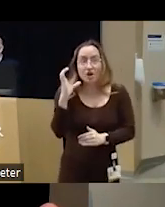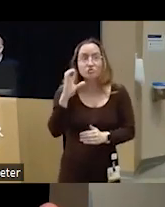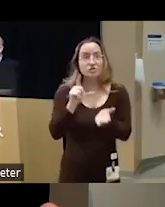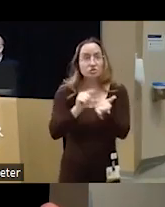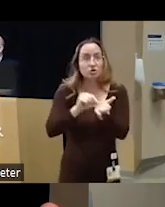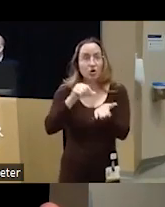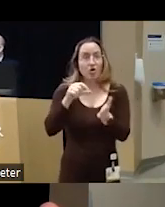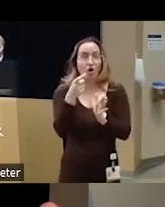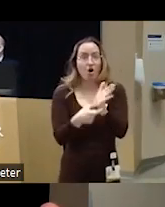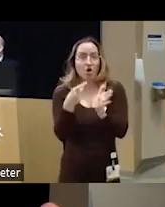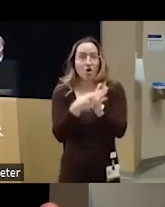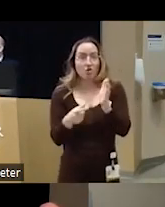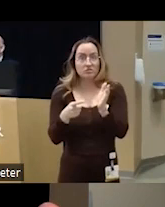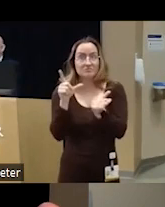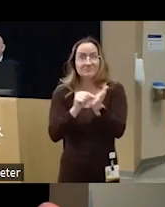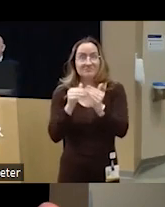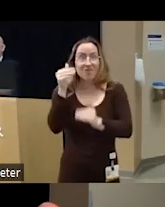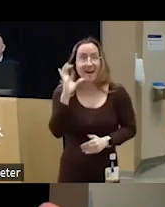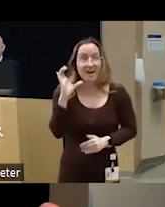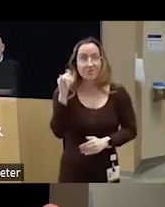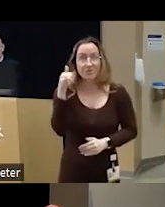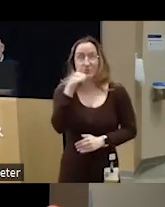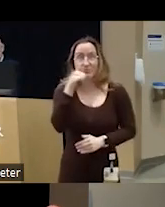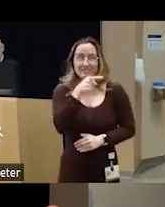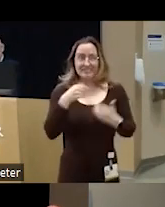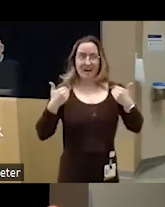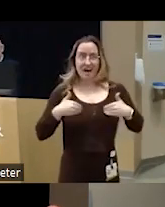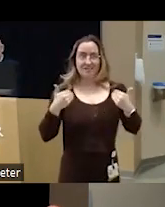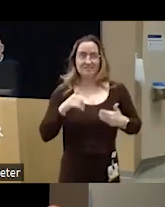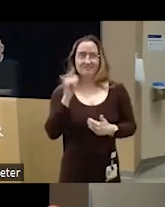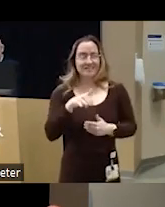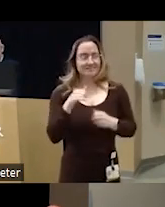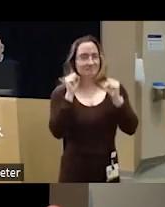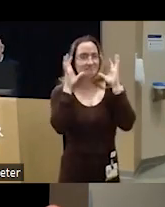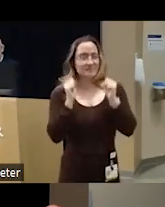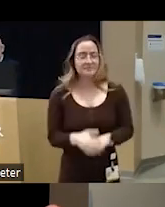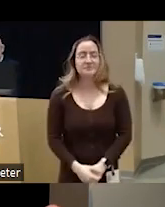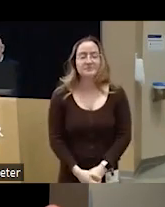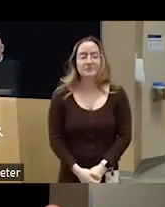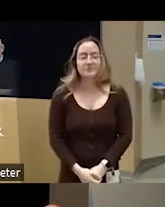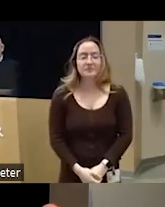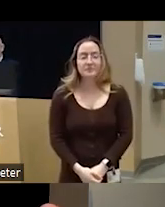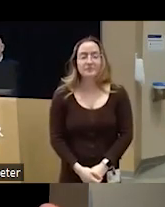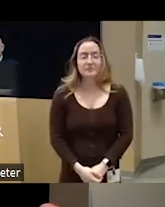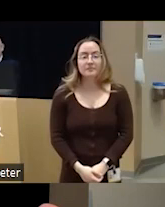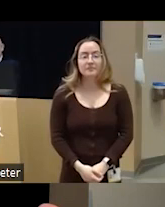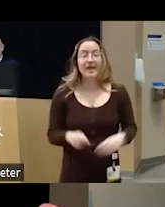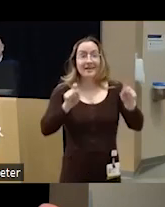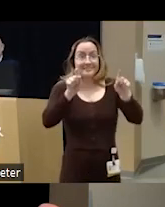is astounding especially for someone as young as him? And these have been cited more than 63,000 times.